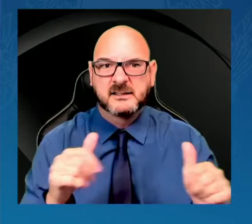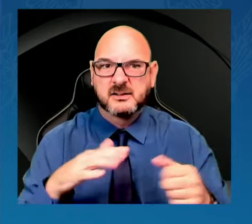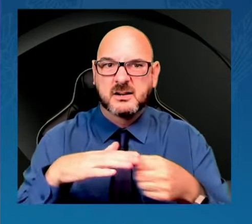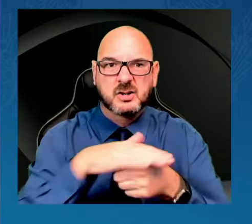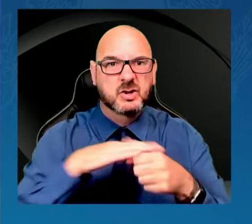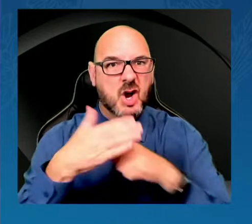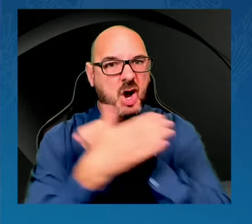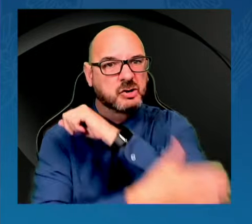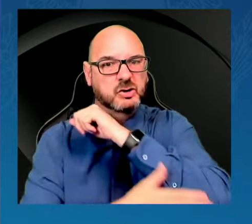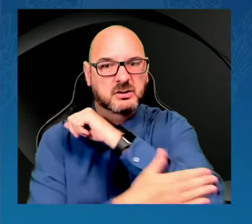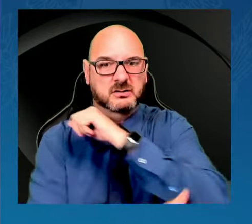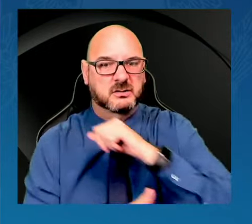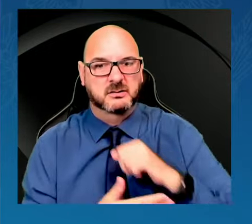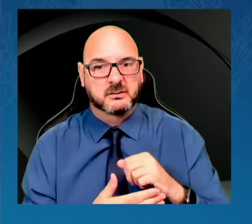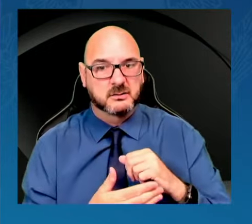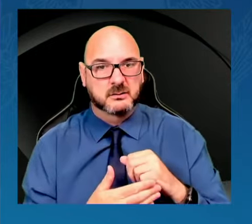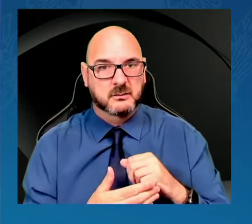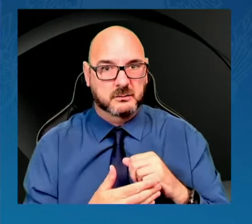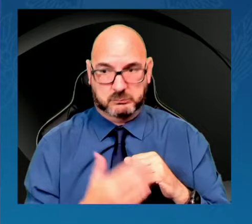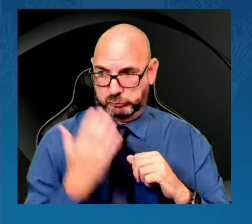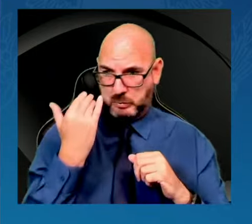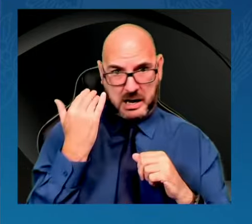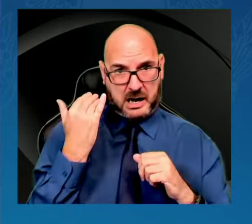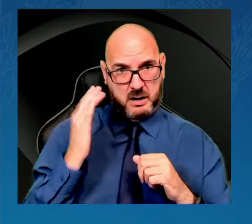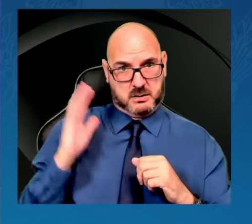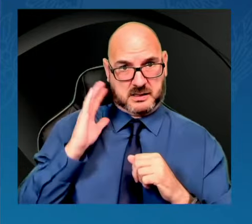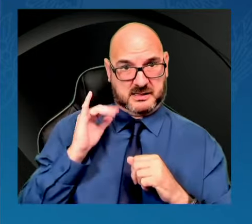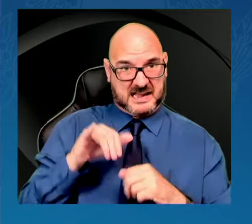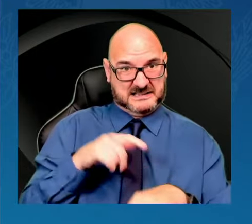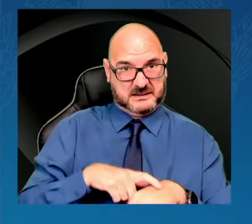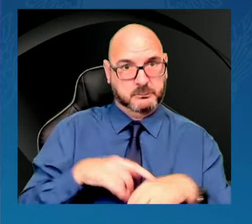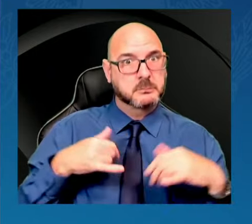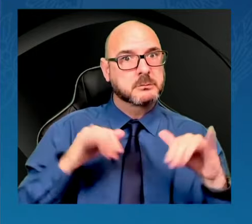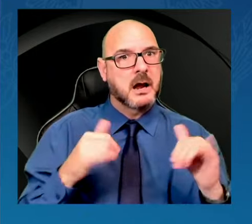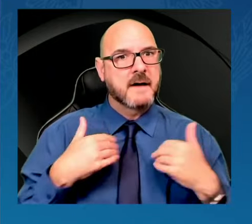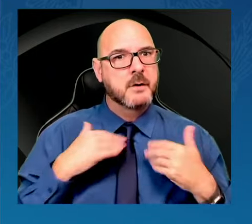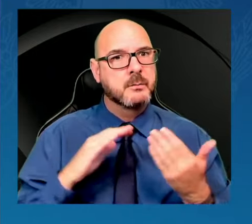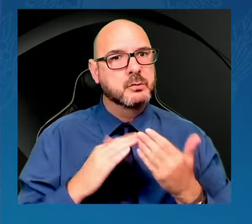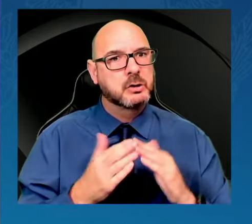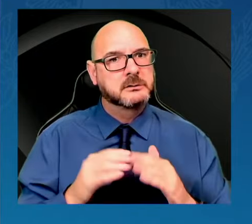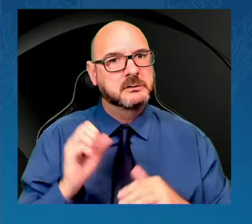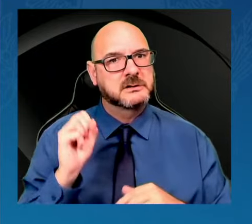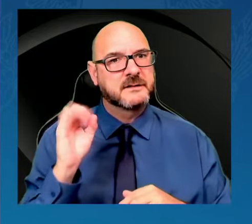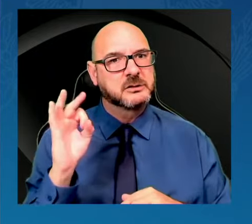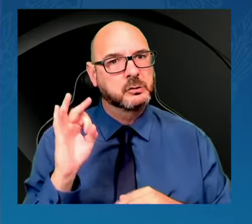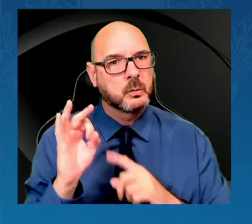and still, there is a community in San Francisco called Bayview-Hunters Point, which at the time had a annual household